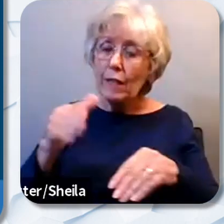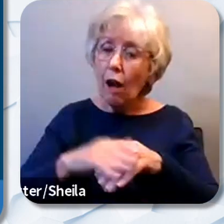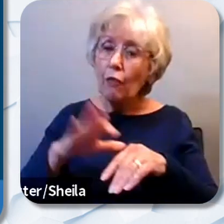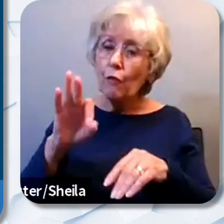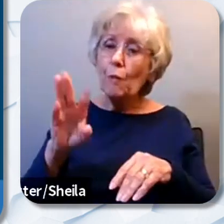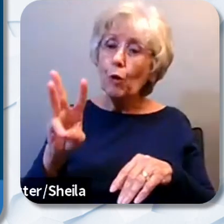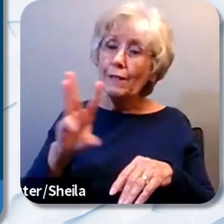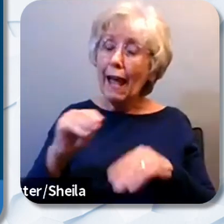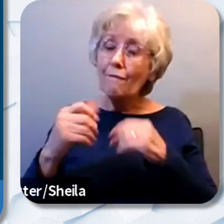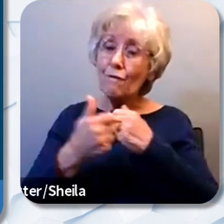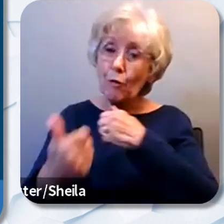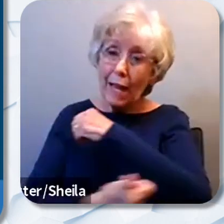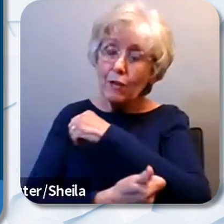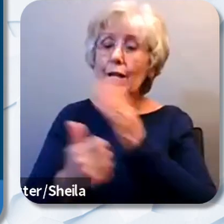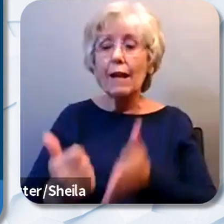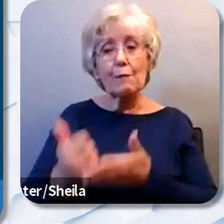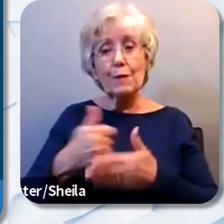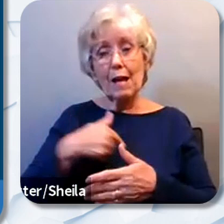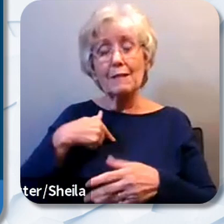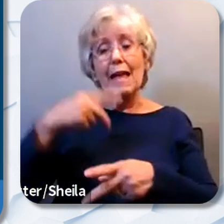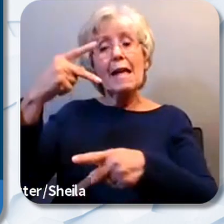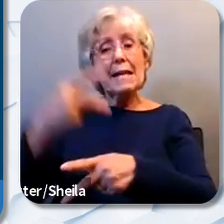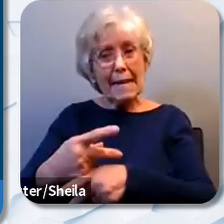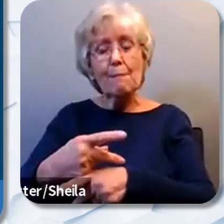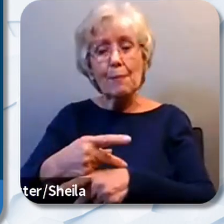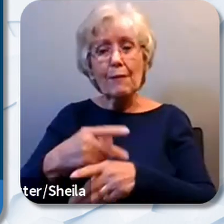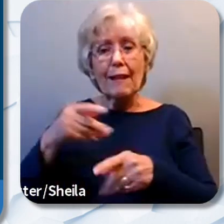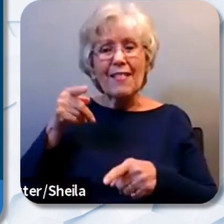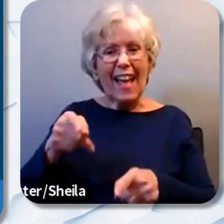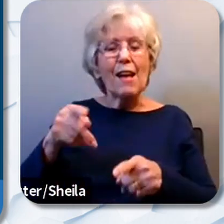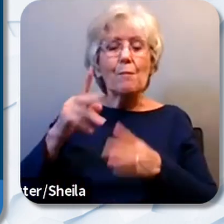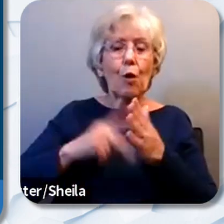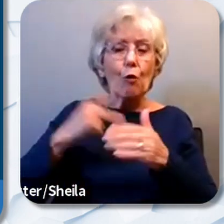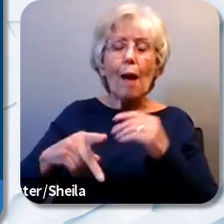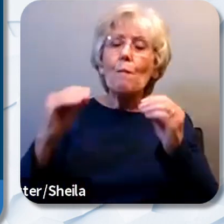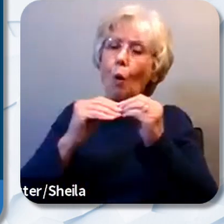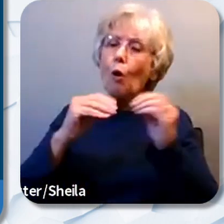and foundations really helped us keep it at at a rigorous Program. Thank you, sherry. Cheri Doria: